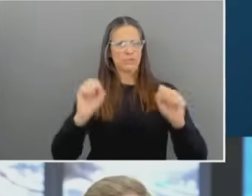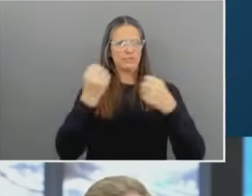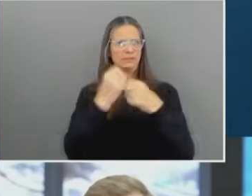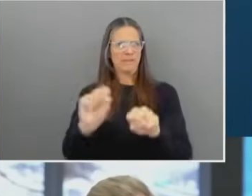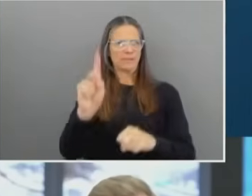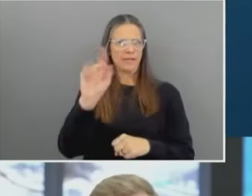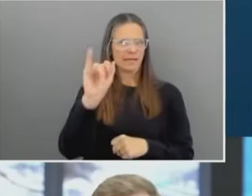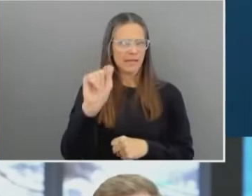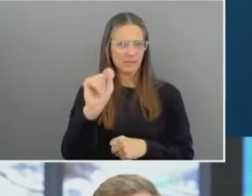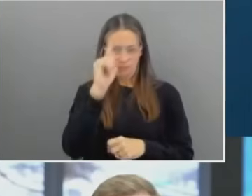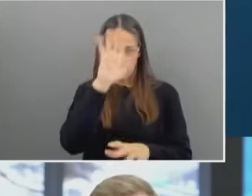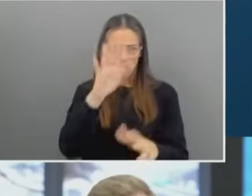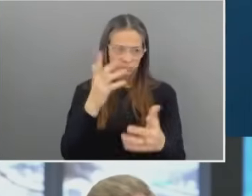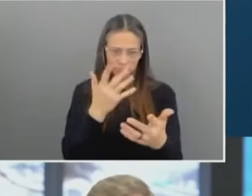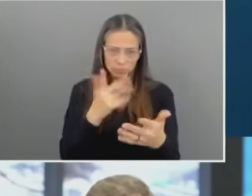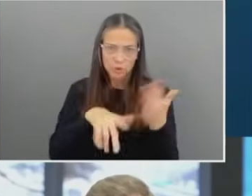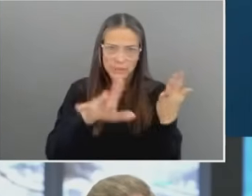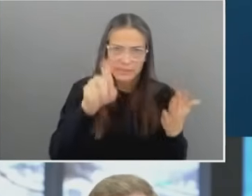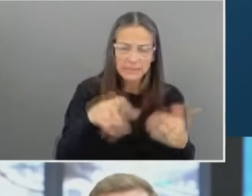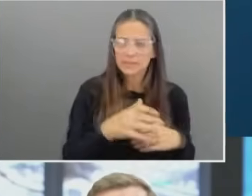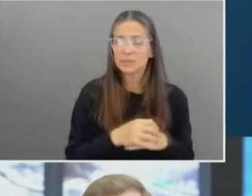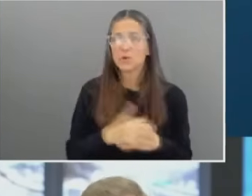MAKE SURE YOU HAVE A WEATHER SAFETY KIT READY.